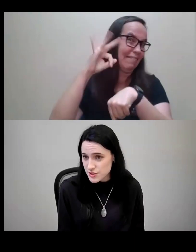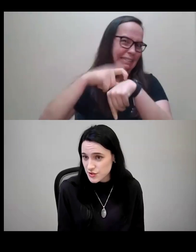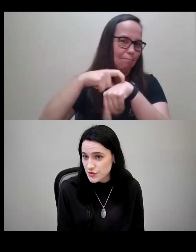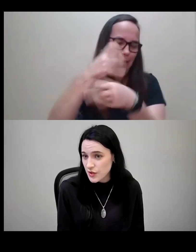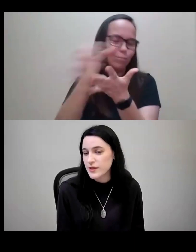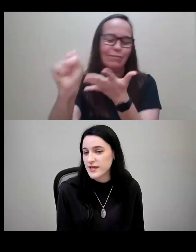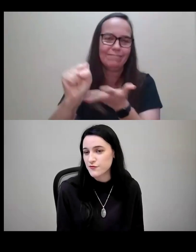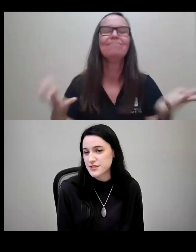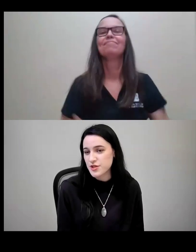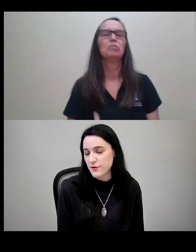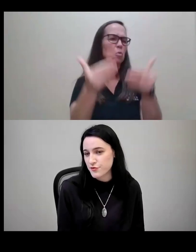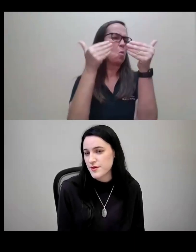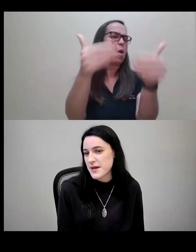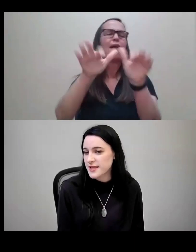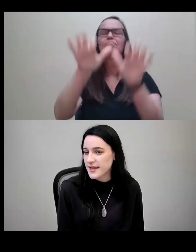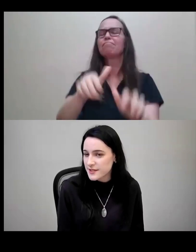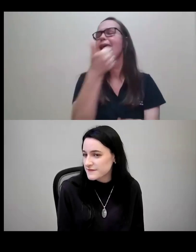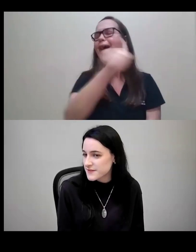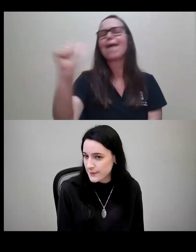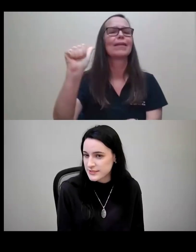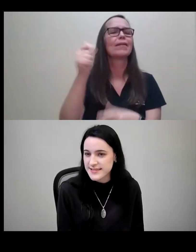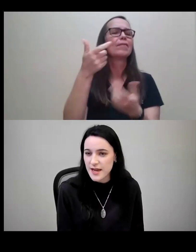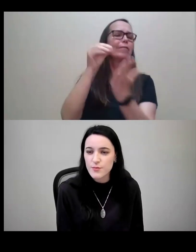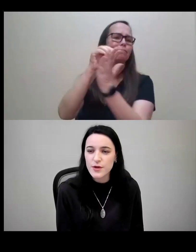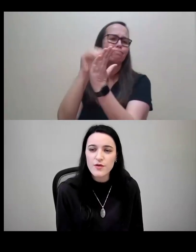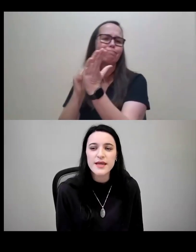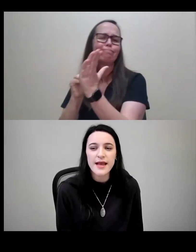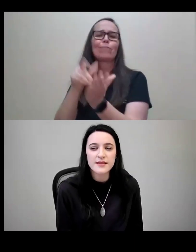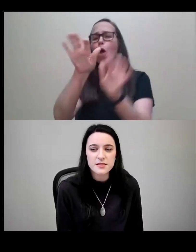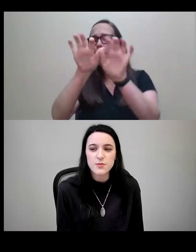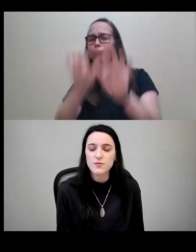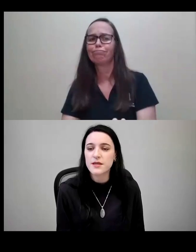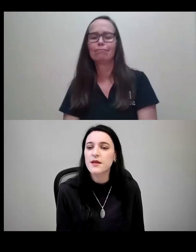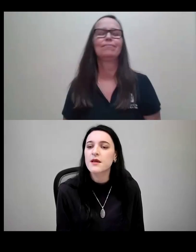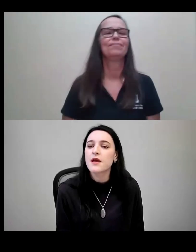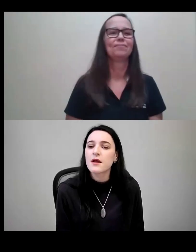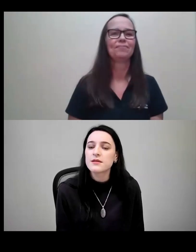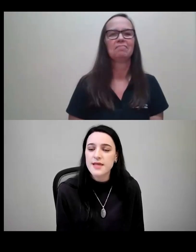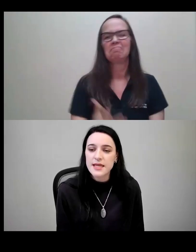answer to, we can reach out through email later if time runs out. But go ahead at this moment,